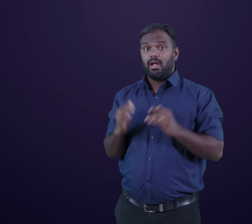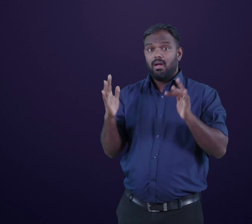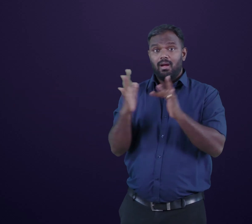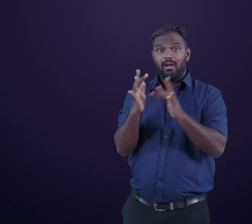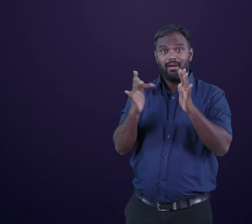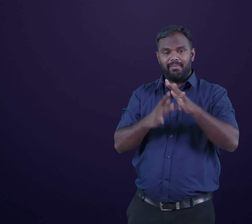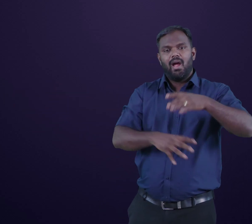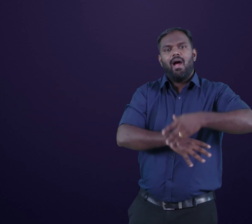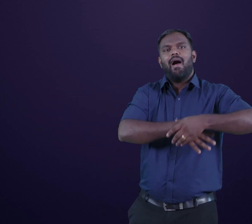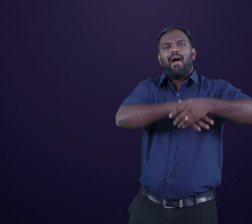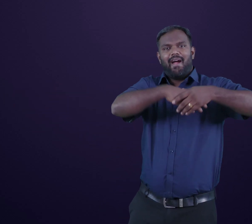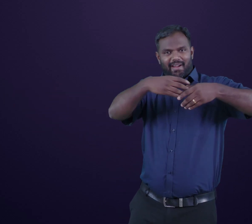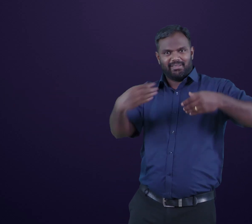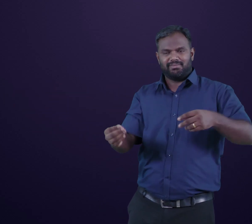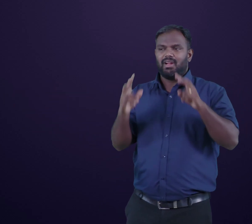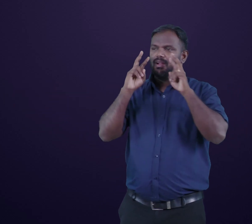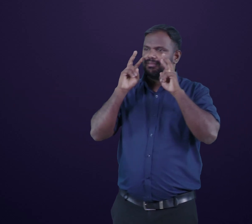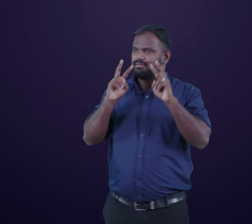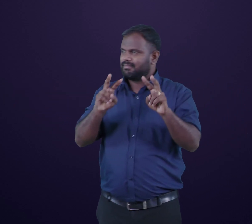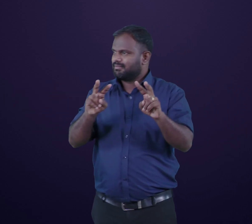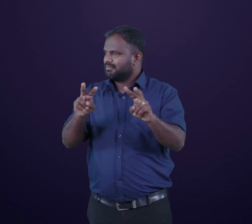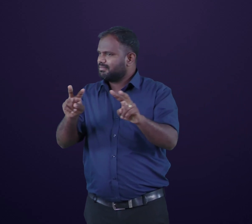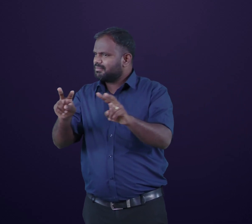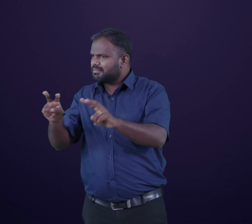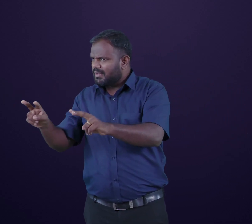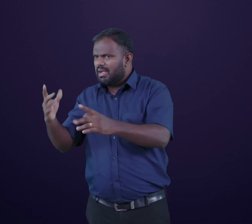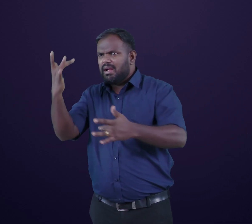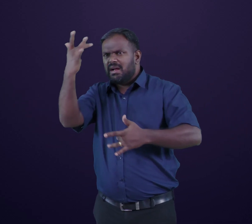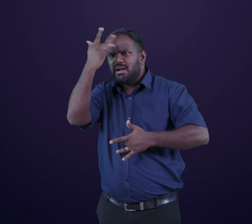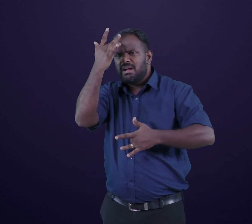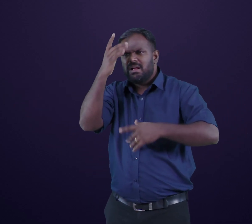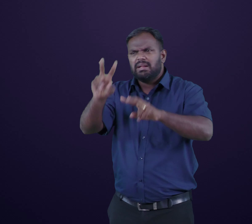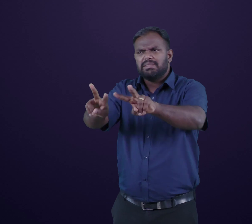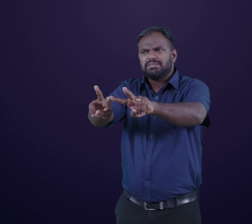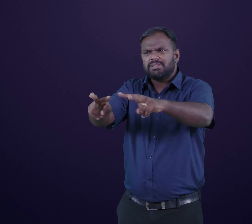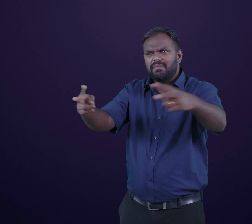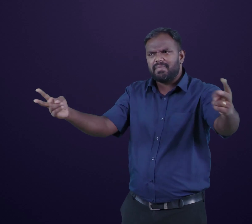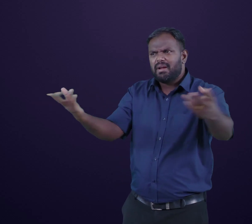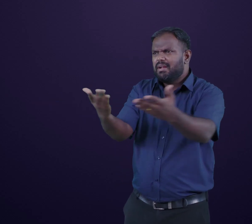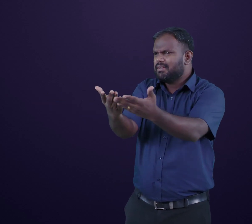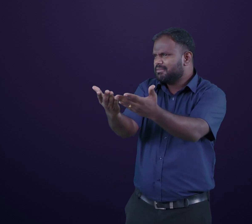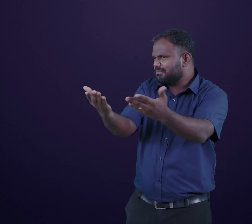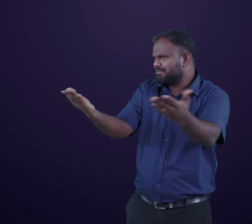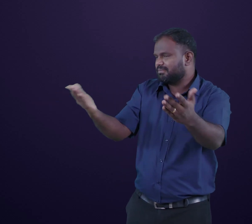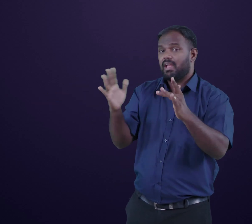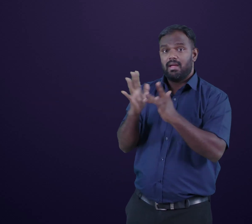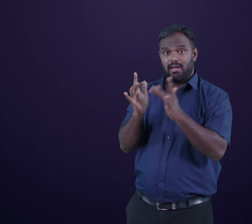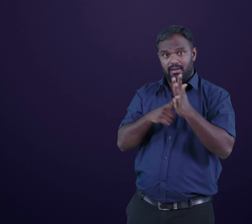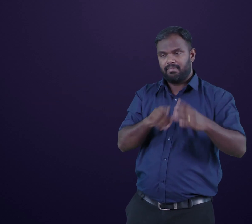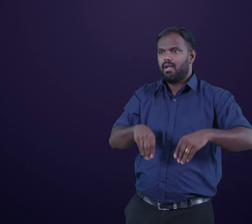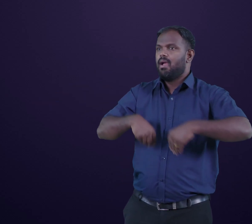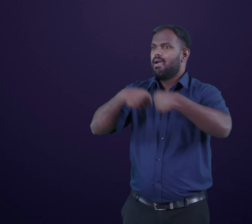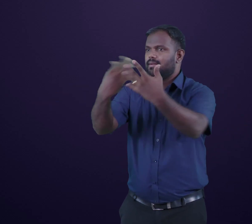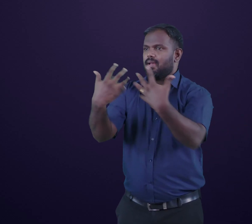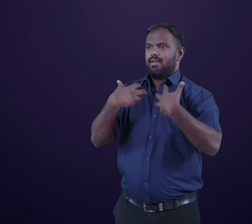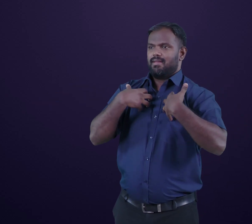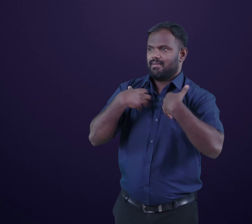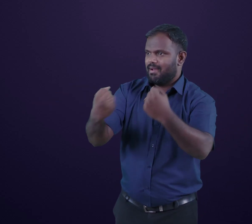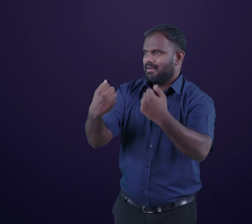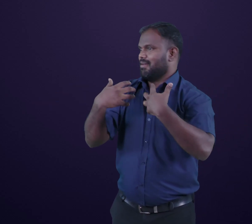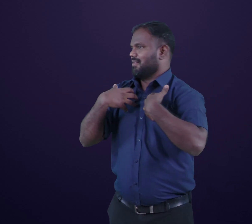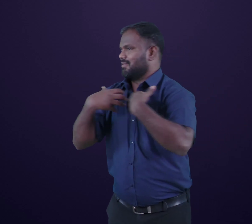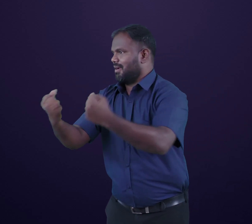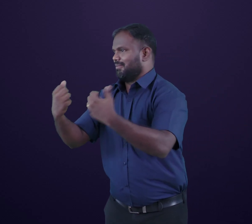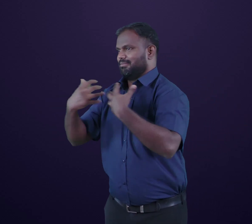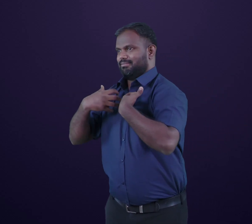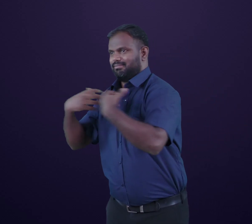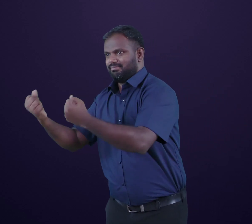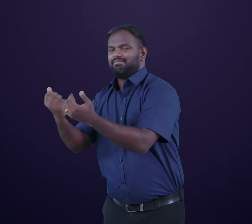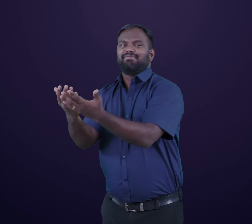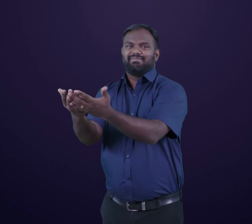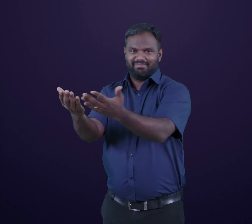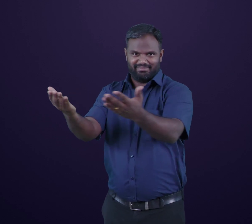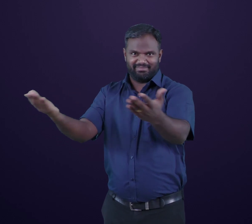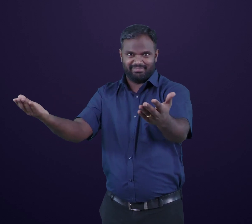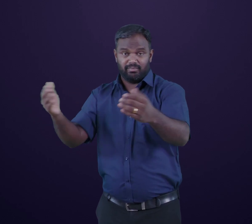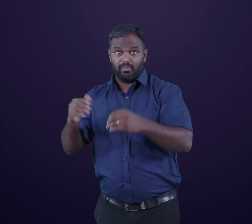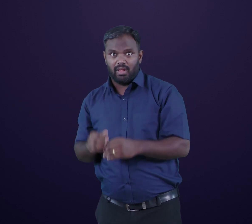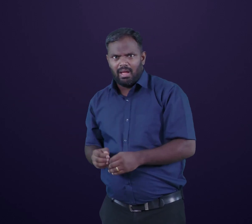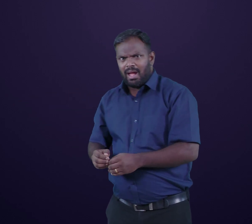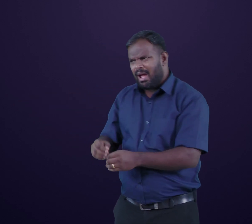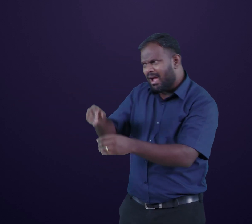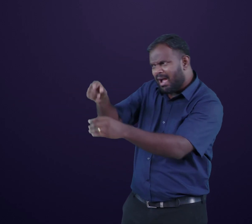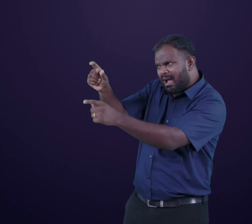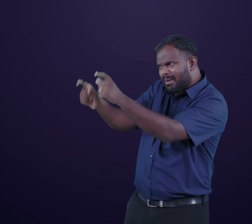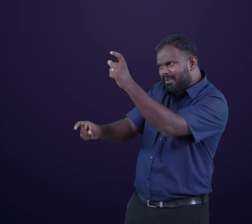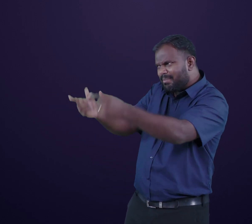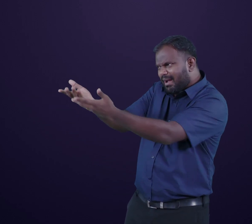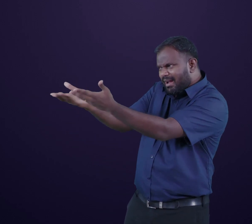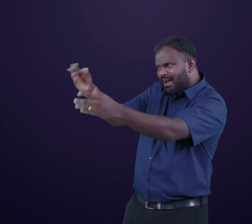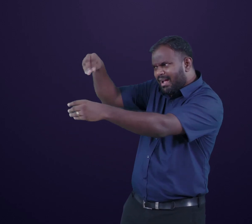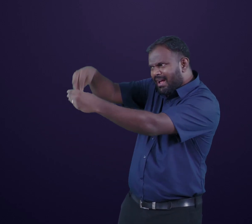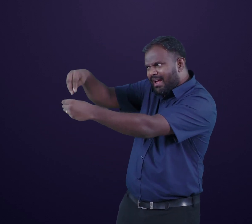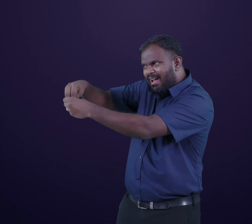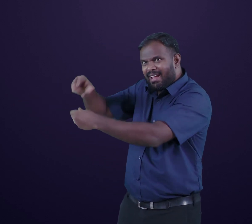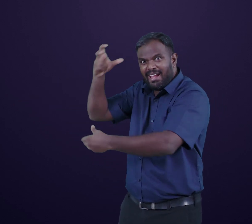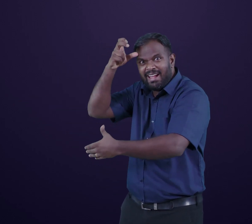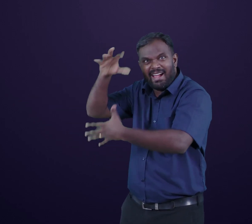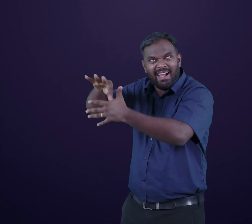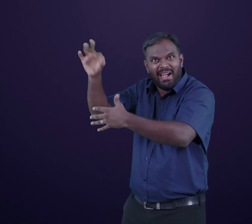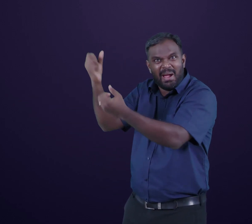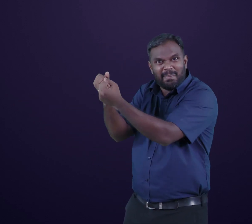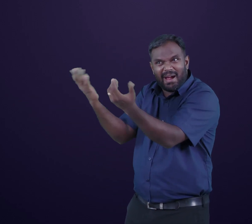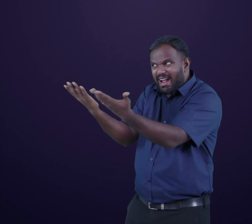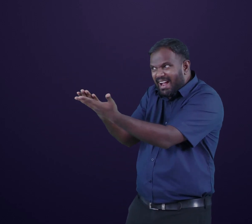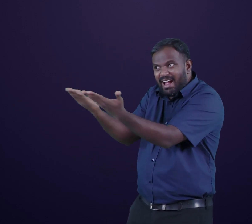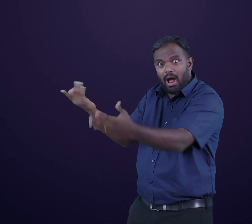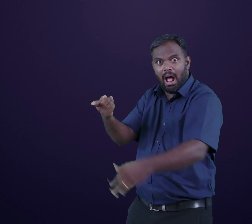Jesus healed many of those who had different kinds of sicknesses. He also forced many demons out of people.